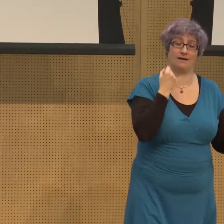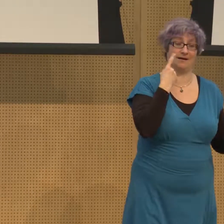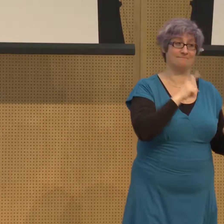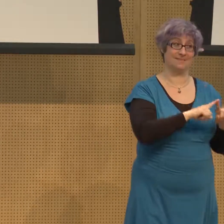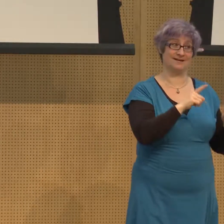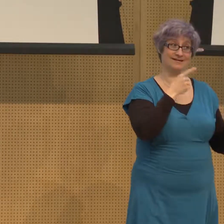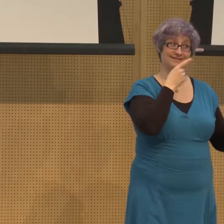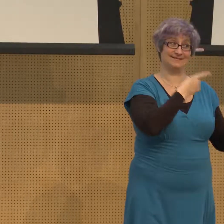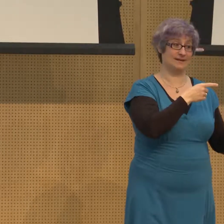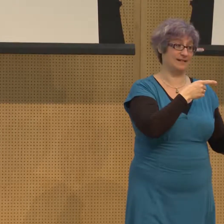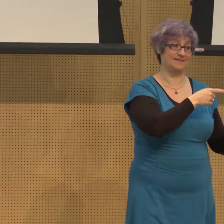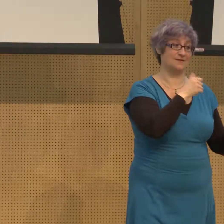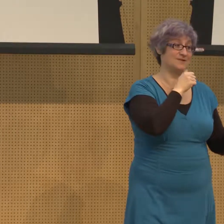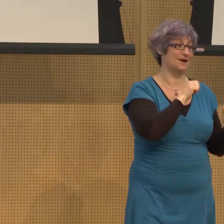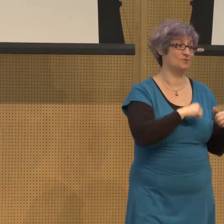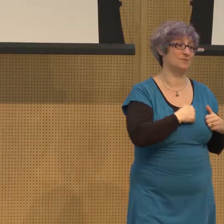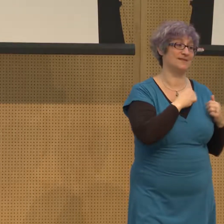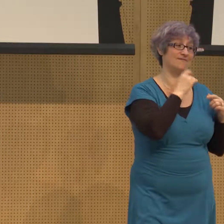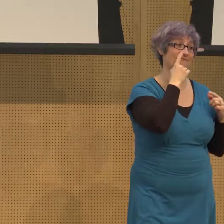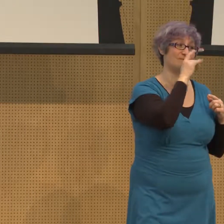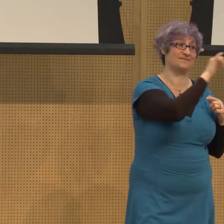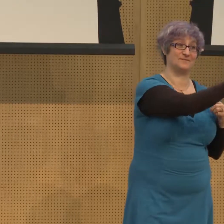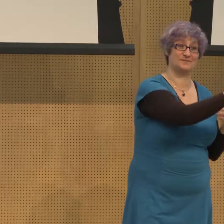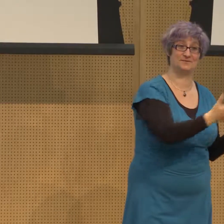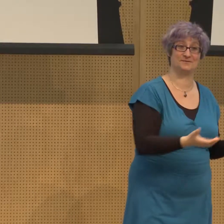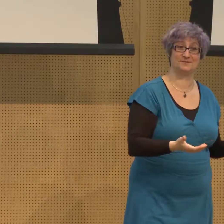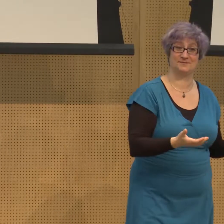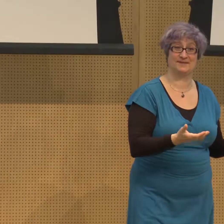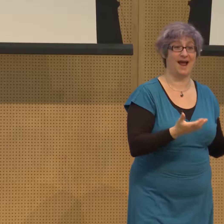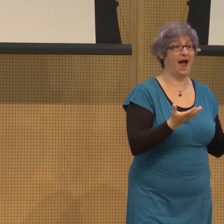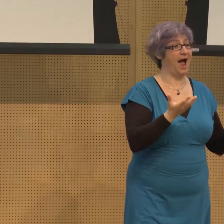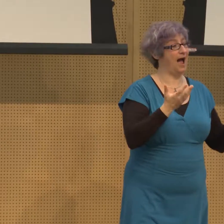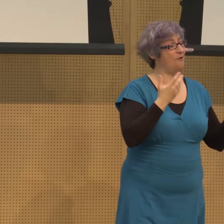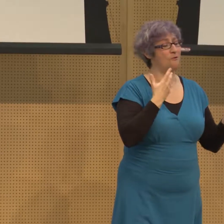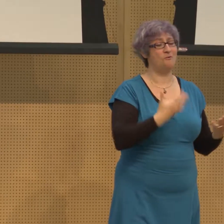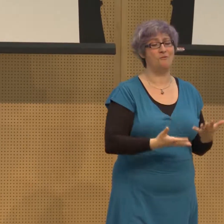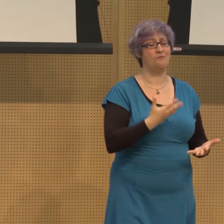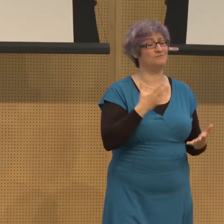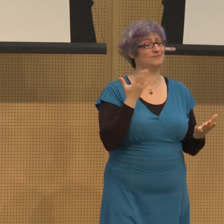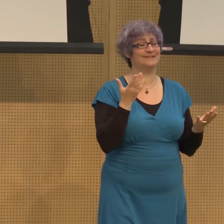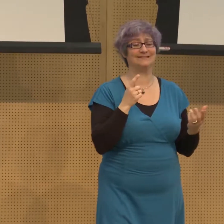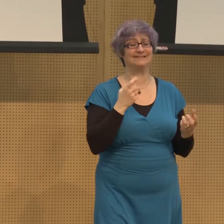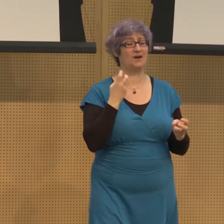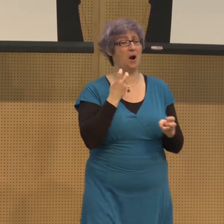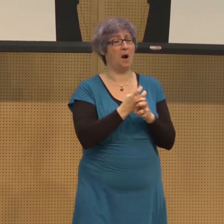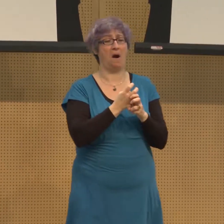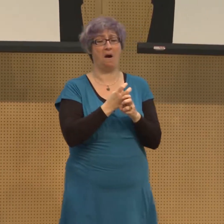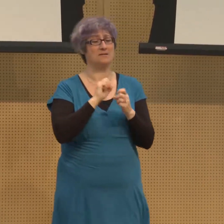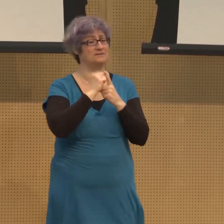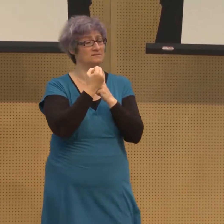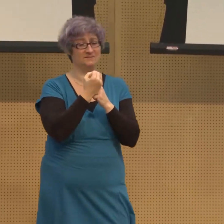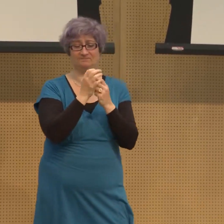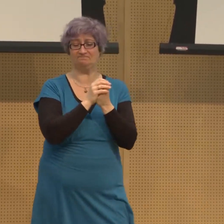Many families want to protect their deaf children, and they want to keep them near forever.